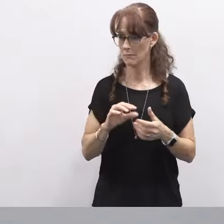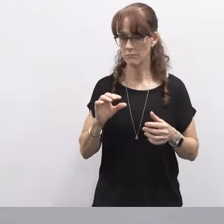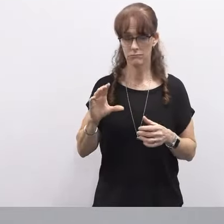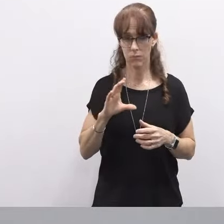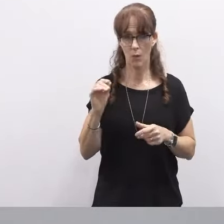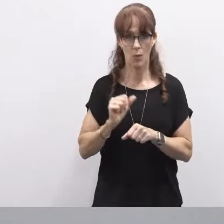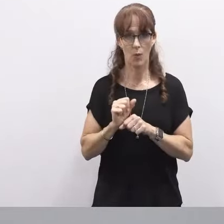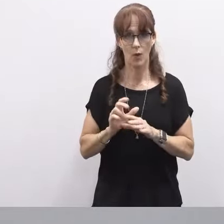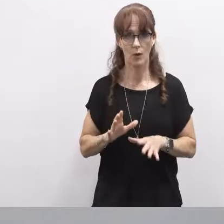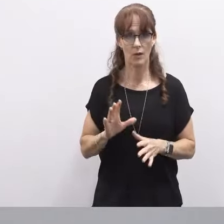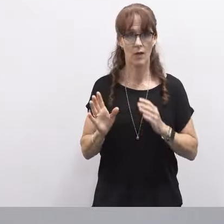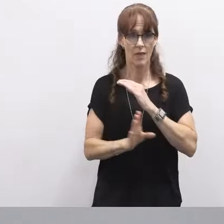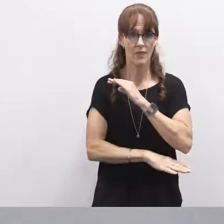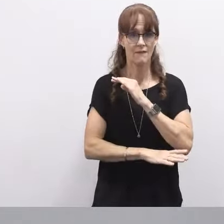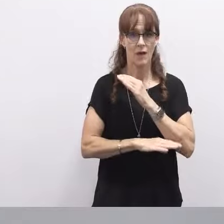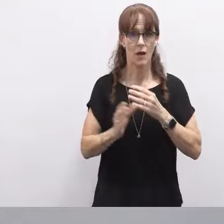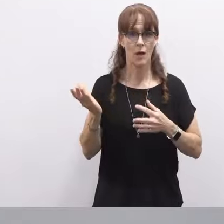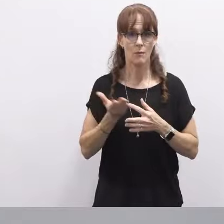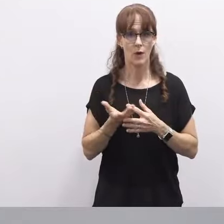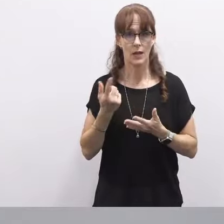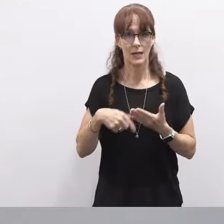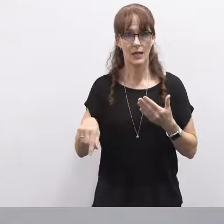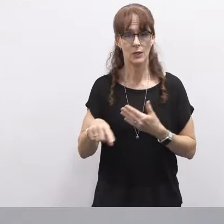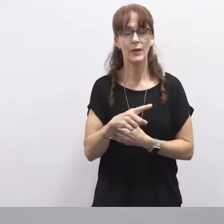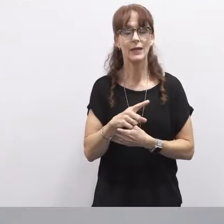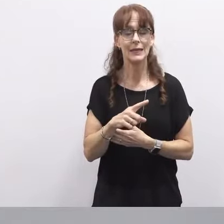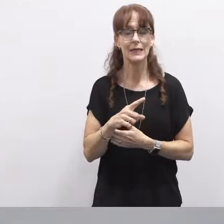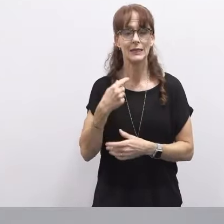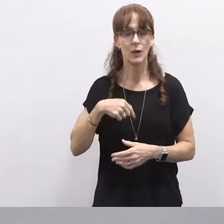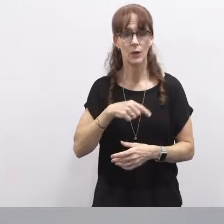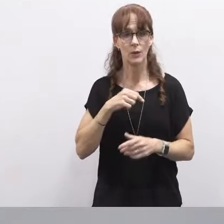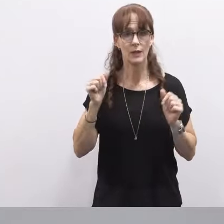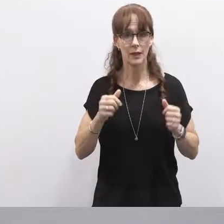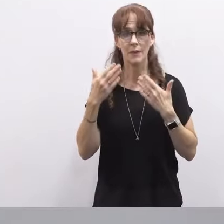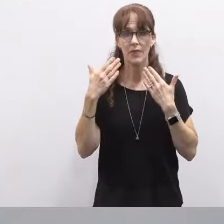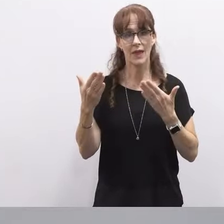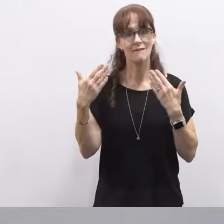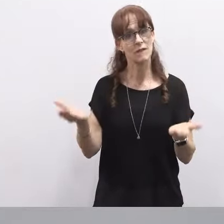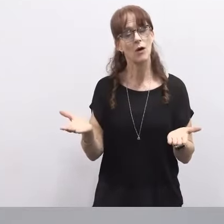about our fall break next week, that we can be thankful and mindful